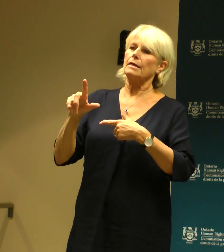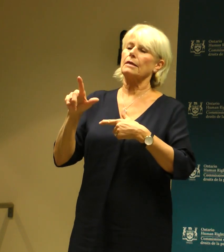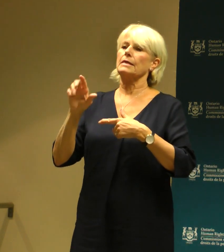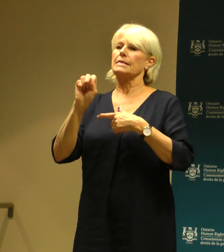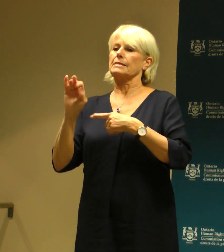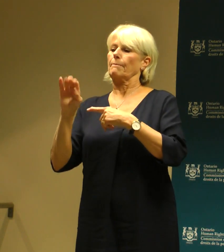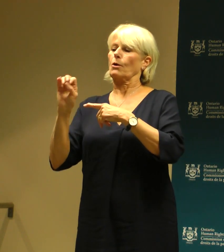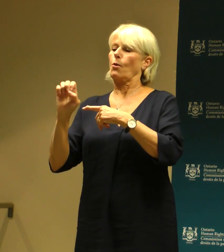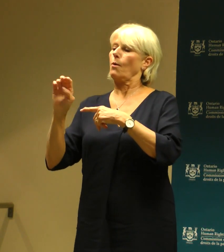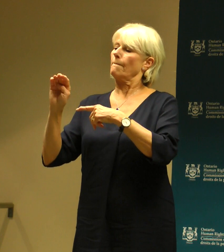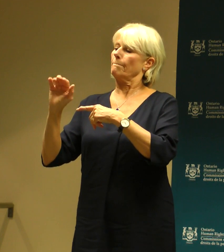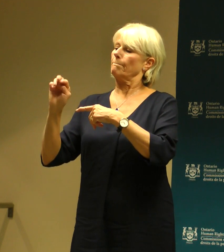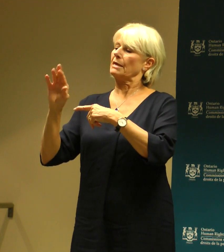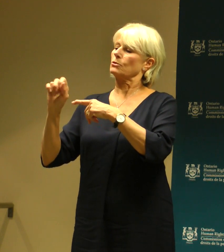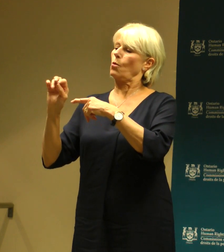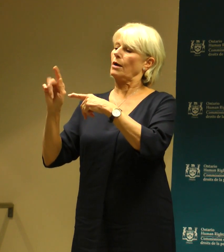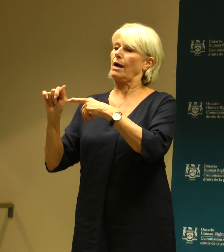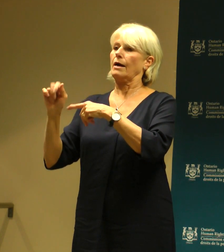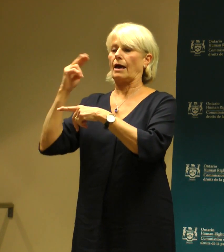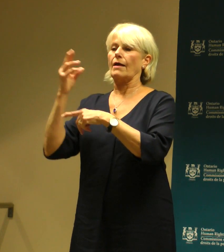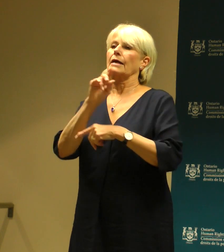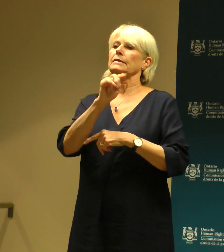Simcoe Muskoka Catholic and Thames Valley.